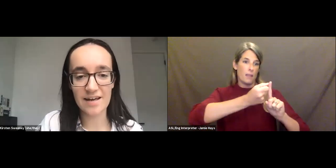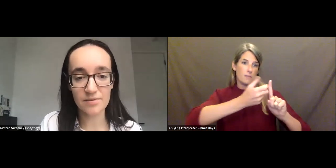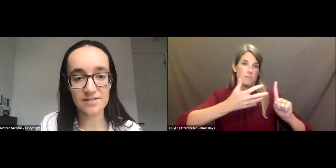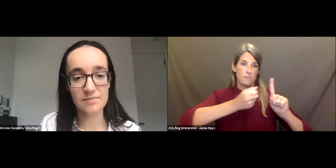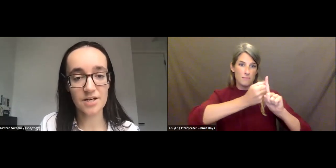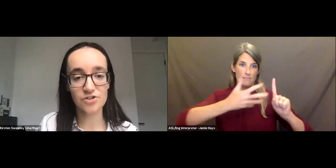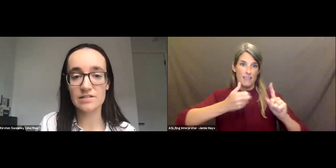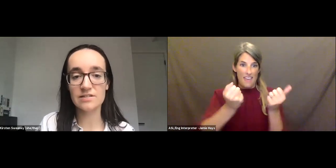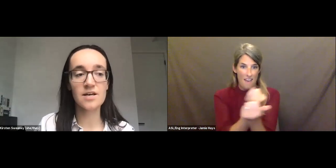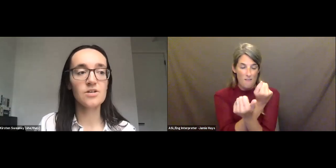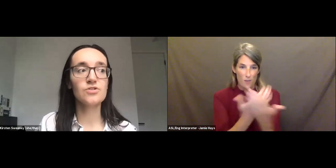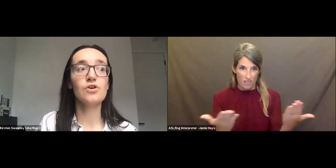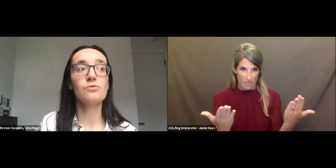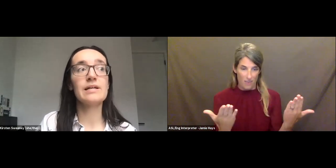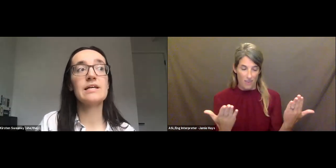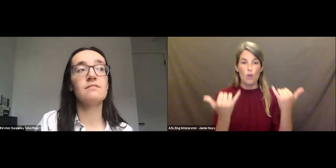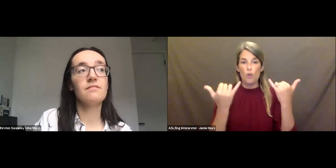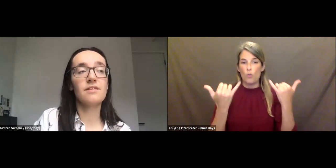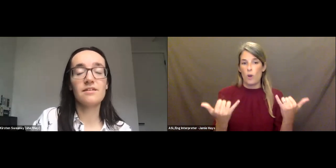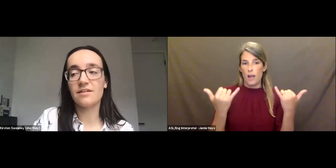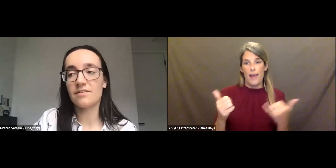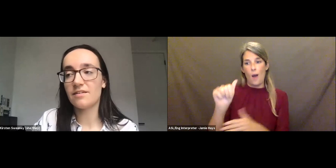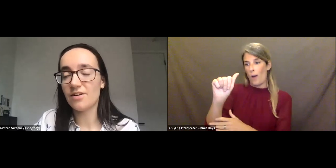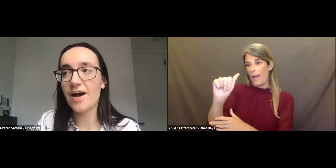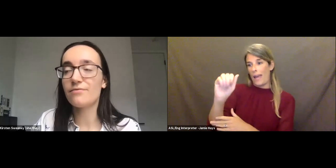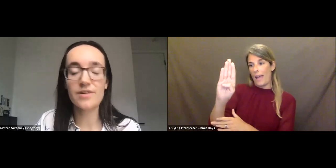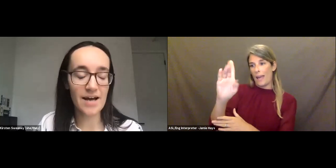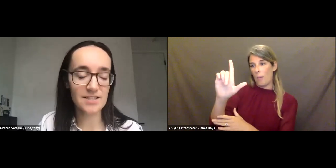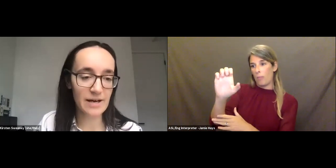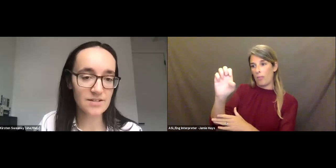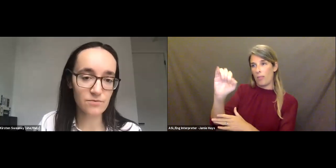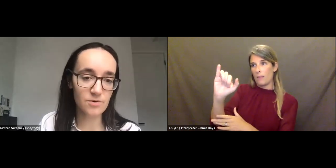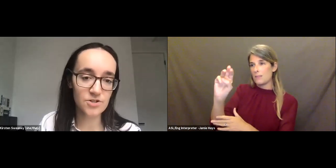ableism touches, so many, you know, every aspect of what we're